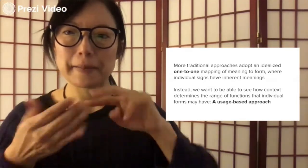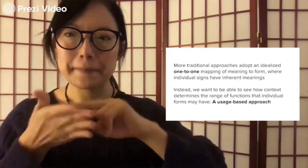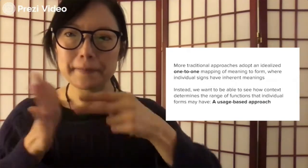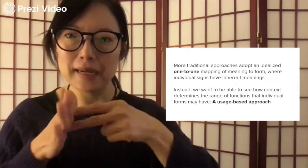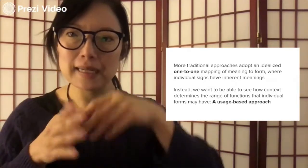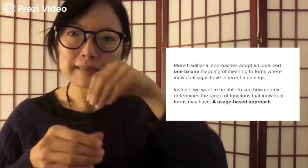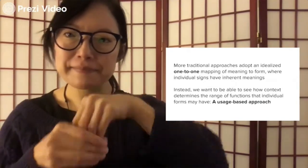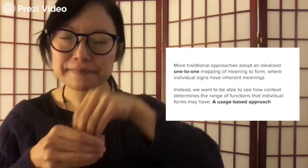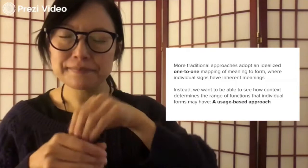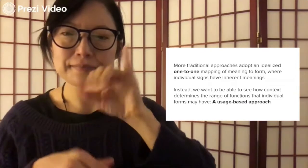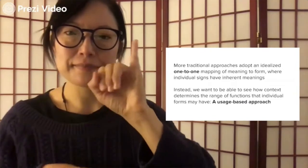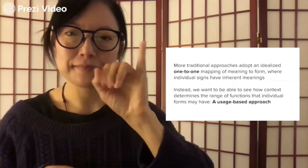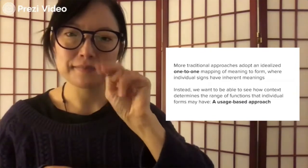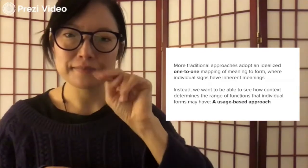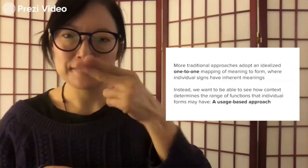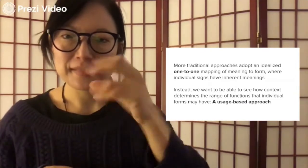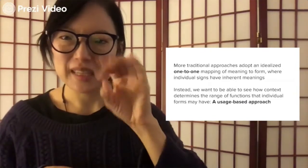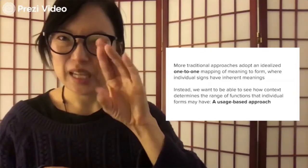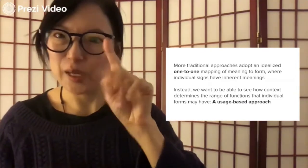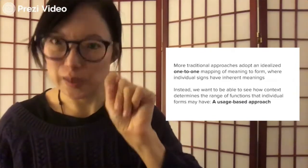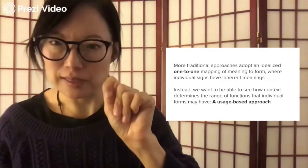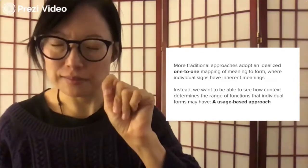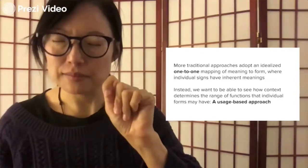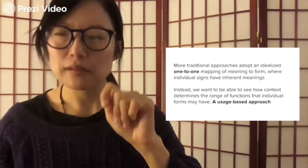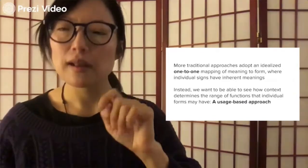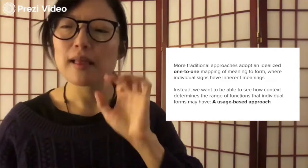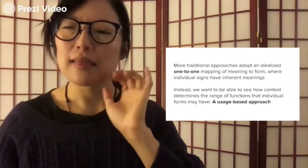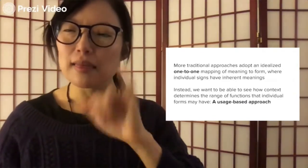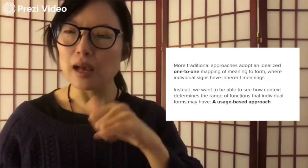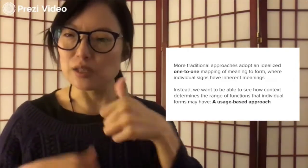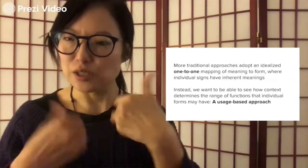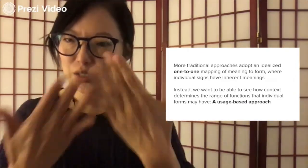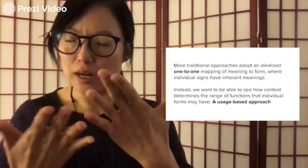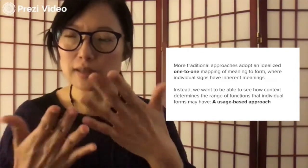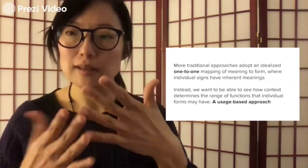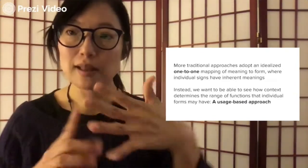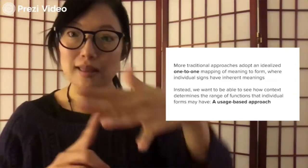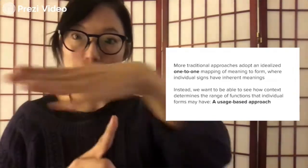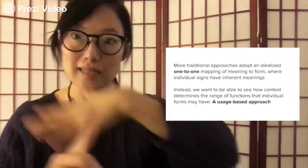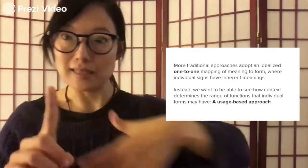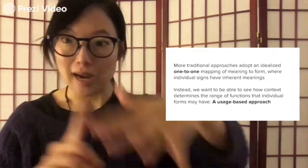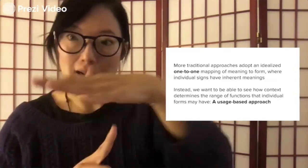individual signs have inherent meanings. That seems to suggest